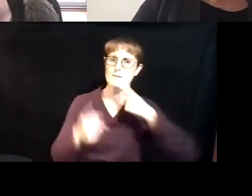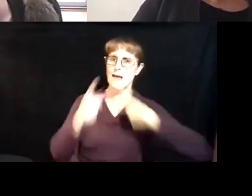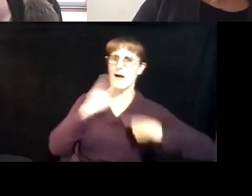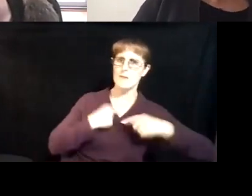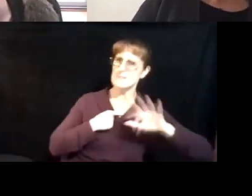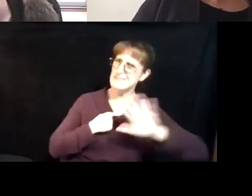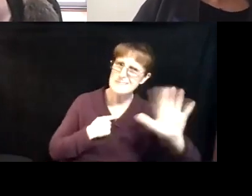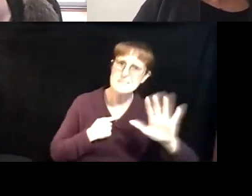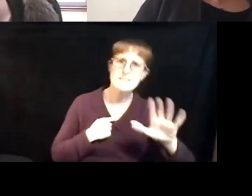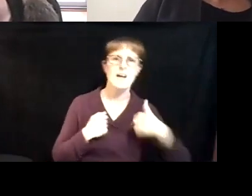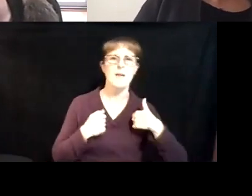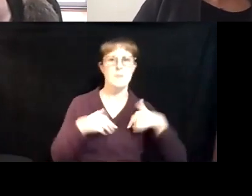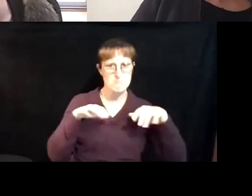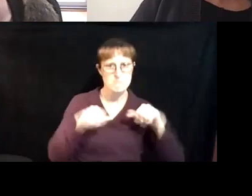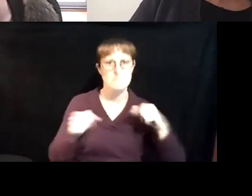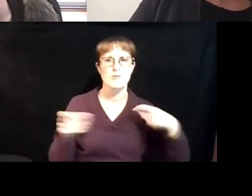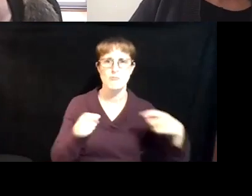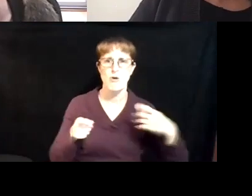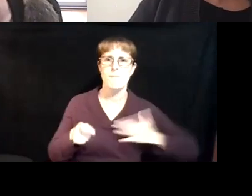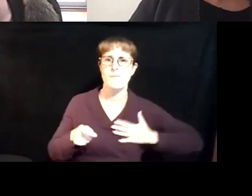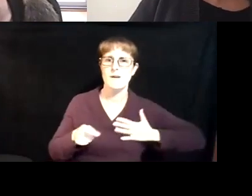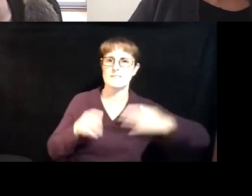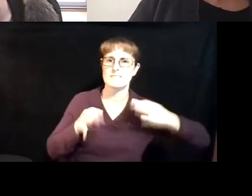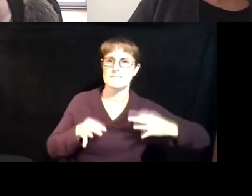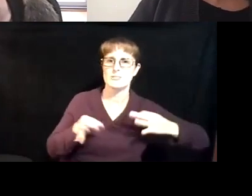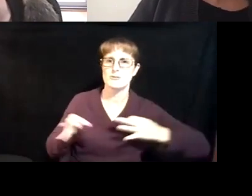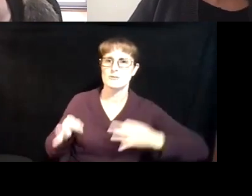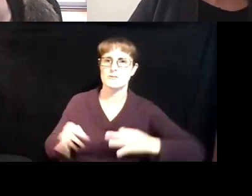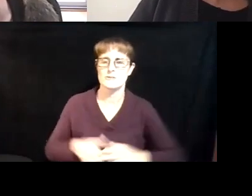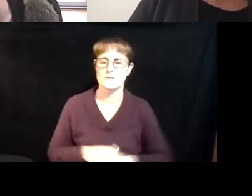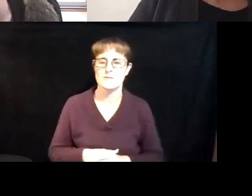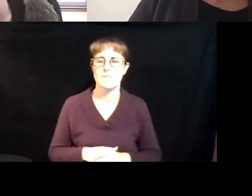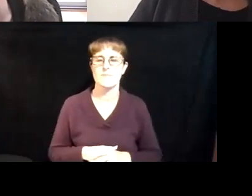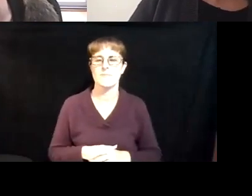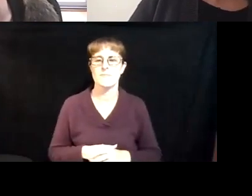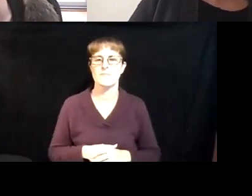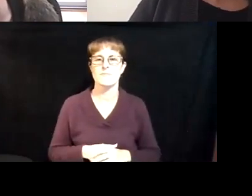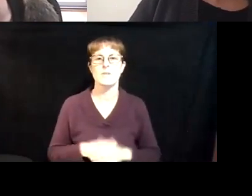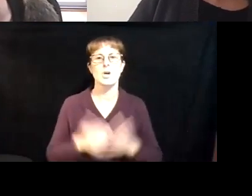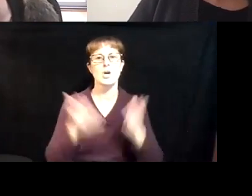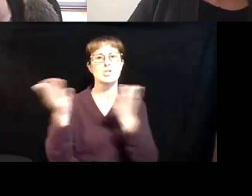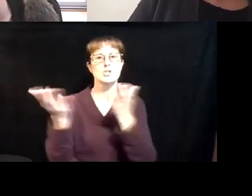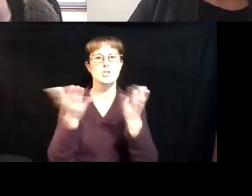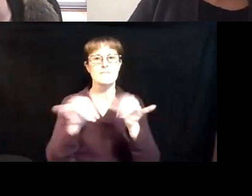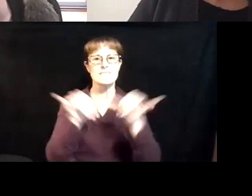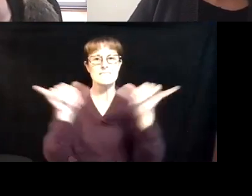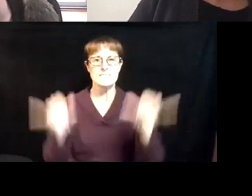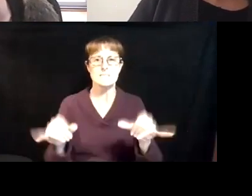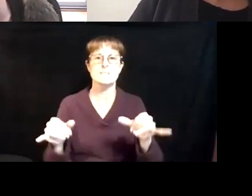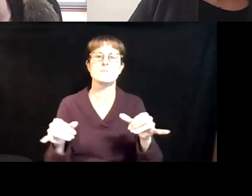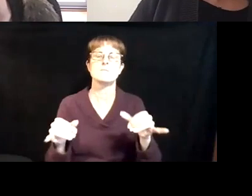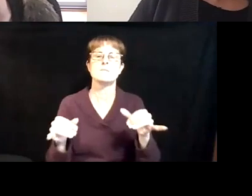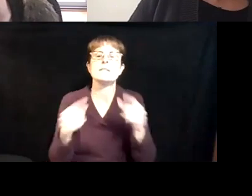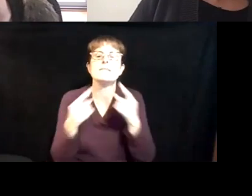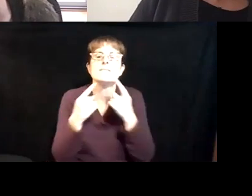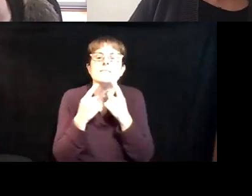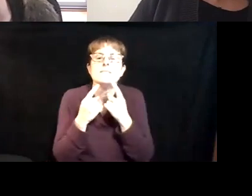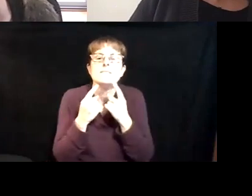It is interesting because I think service systems have started to recognize, not fully enough,